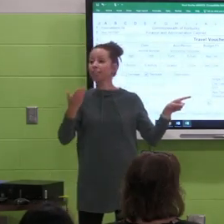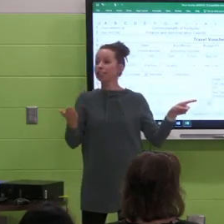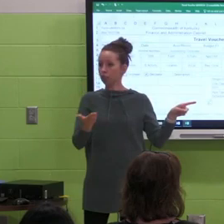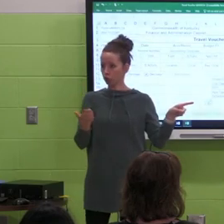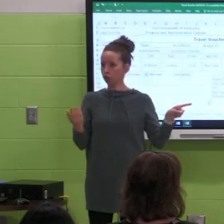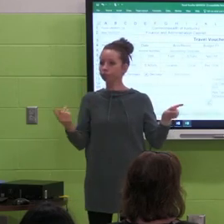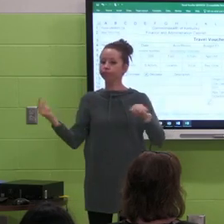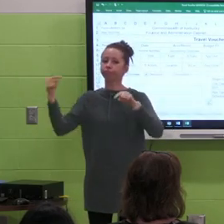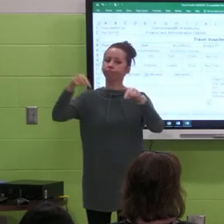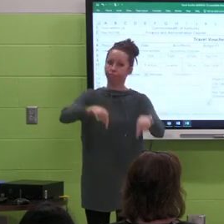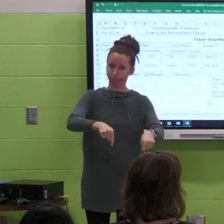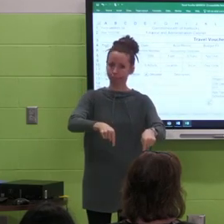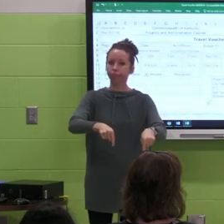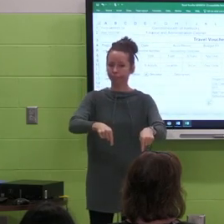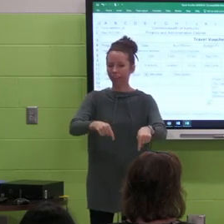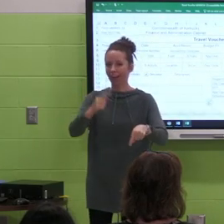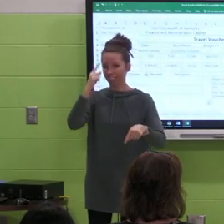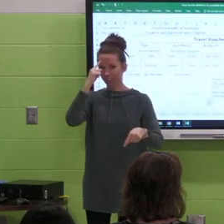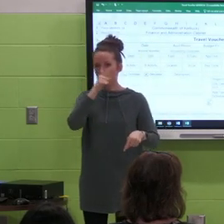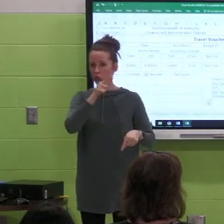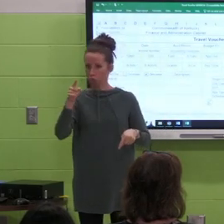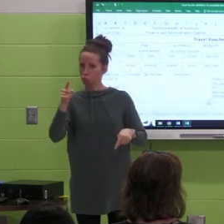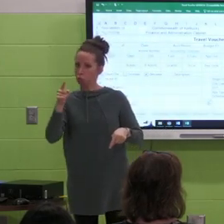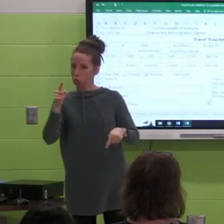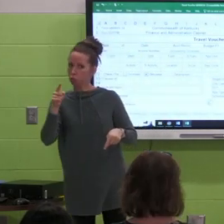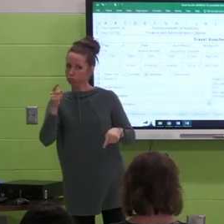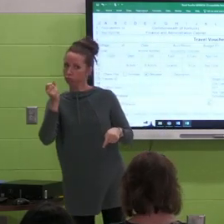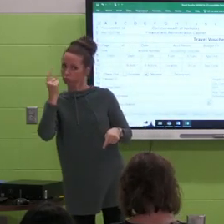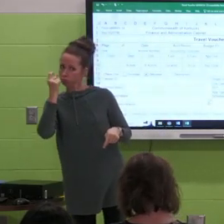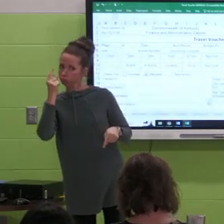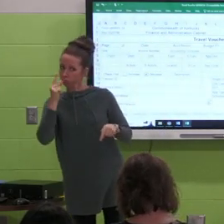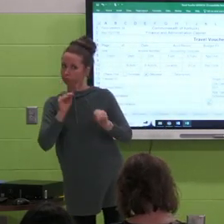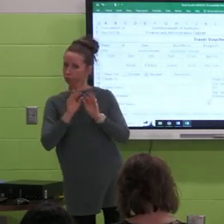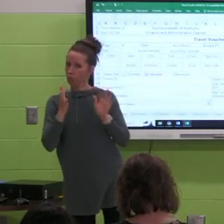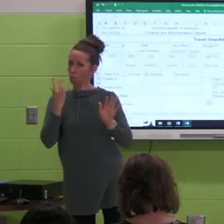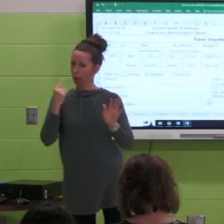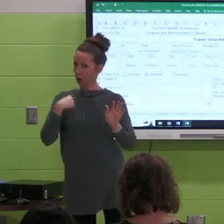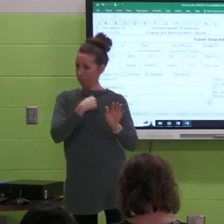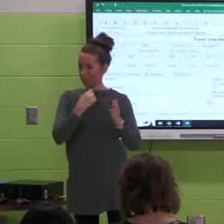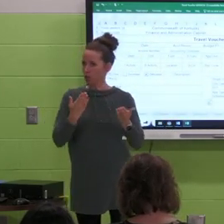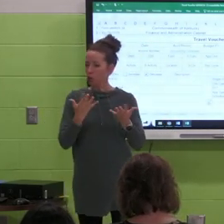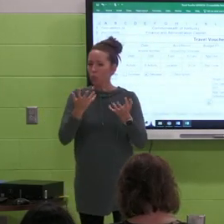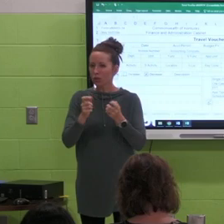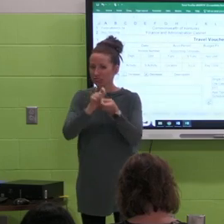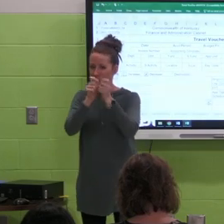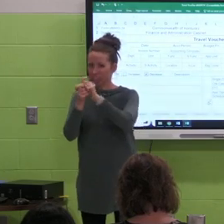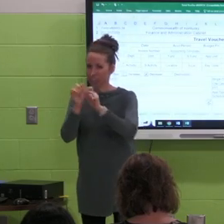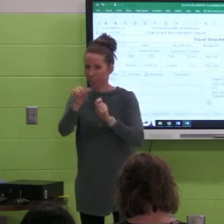think you all are are grasping very well while we're here because we want to change that right